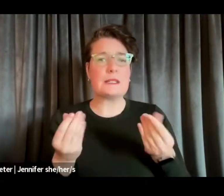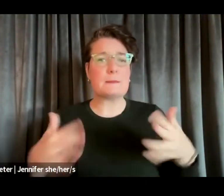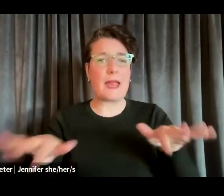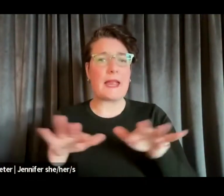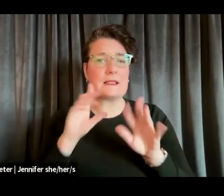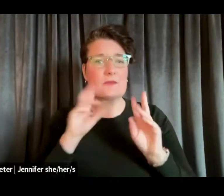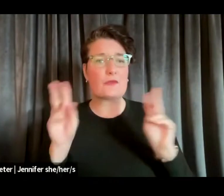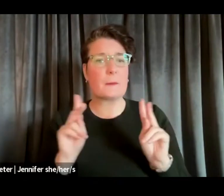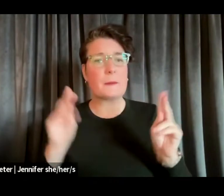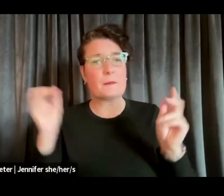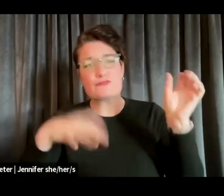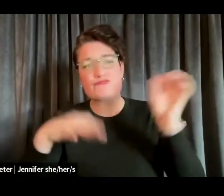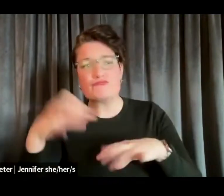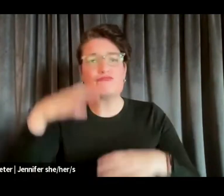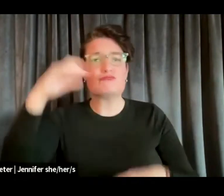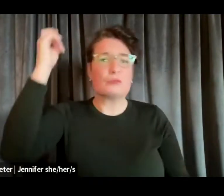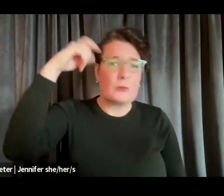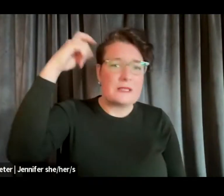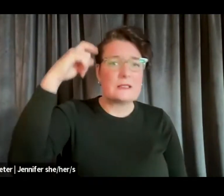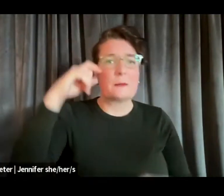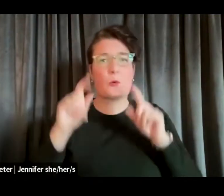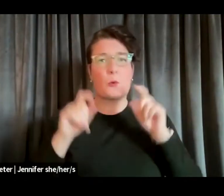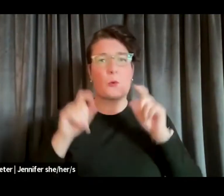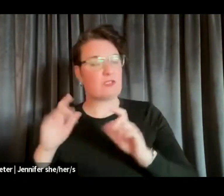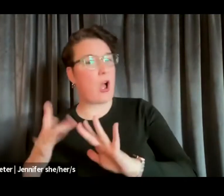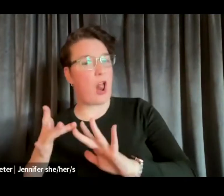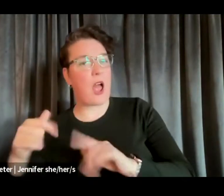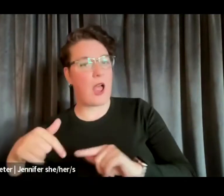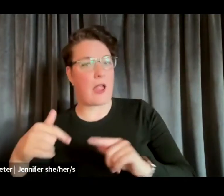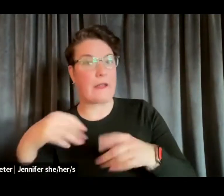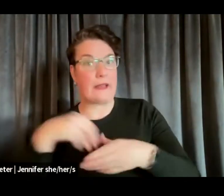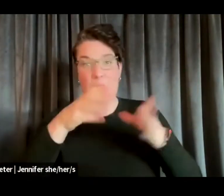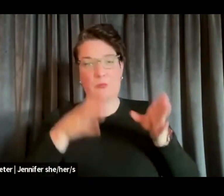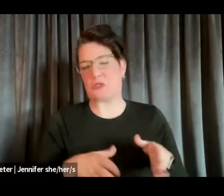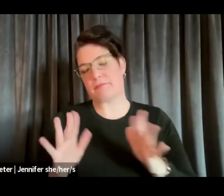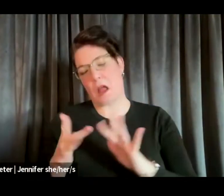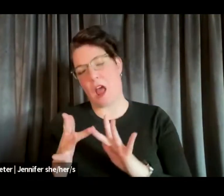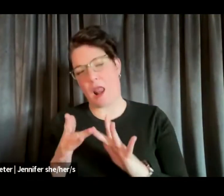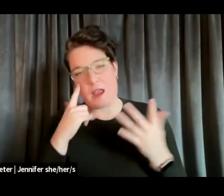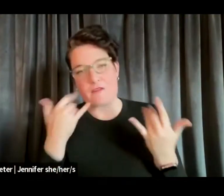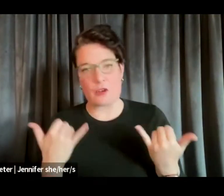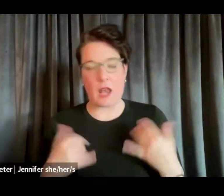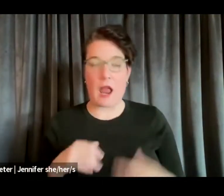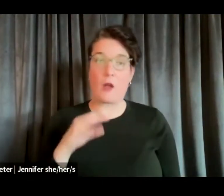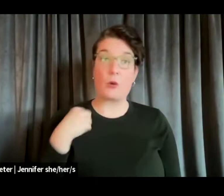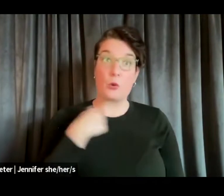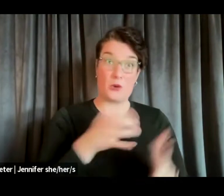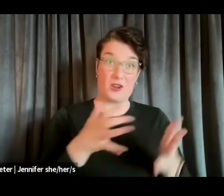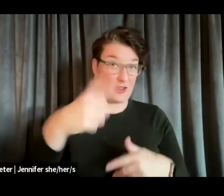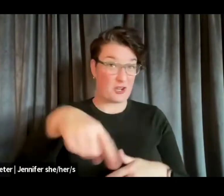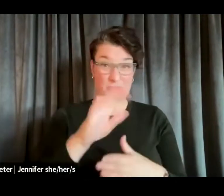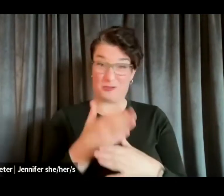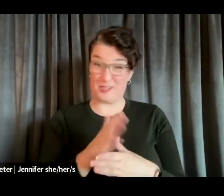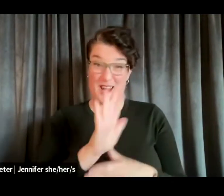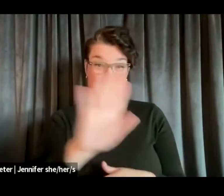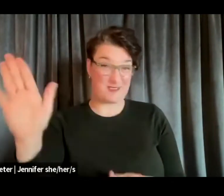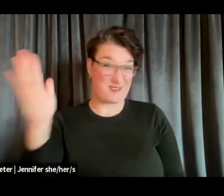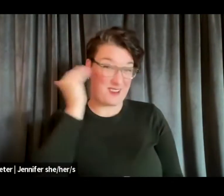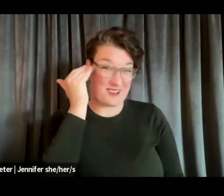wisdom and questions and online connect. Yeah. Online for now. And we encourage you to share all of your knowledge about Shemini